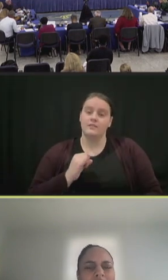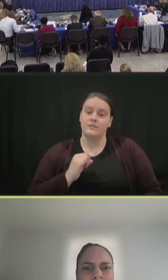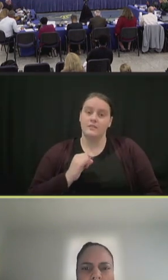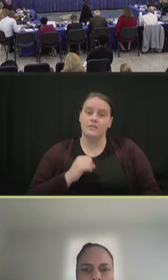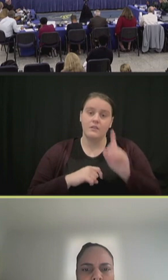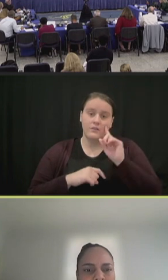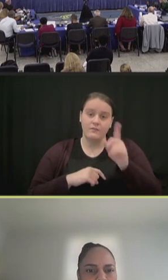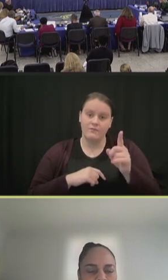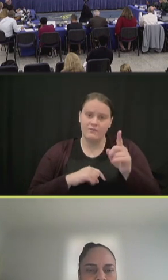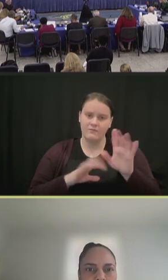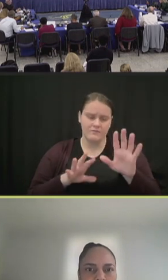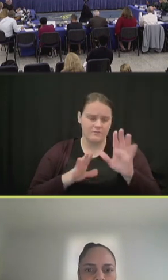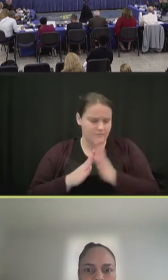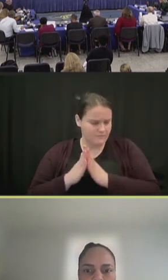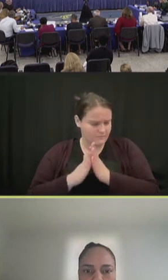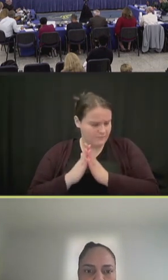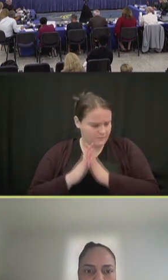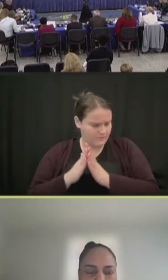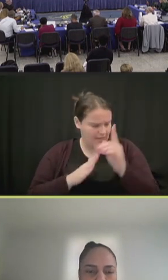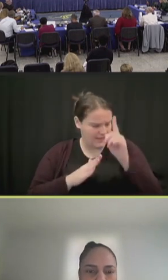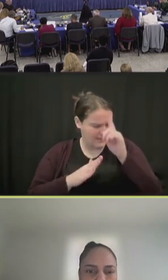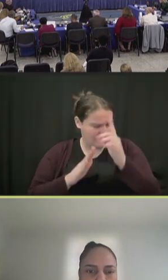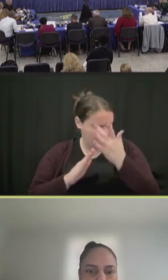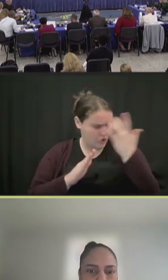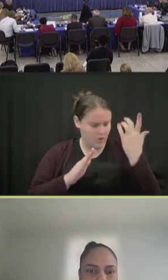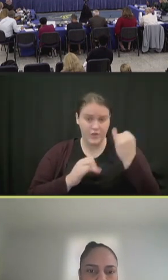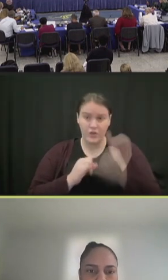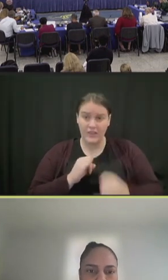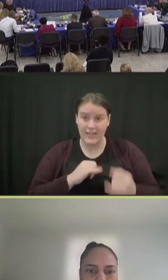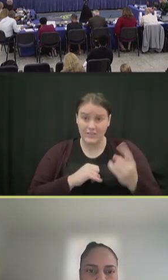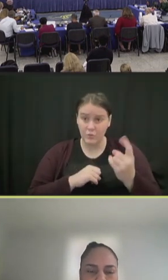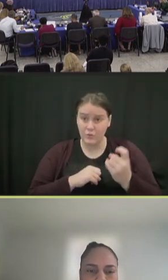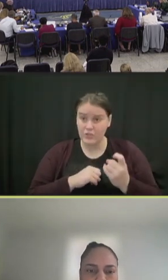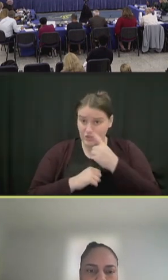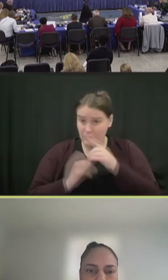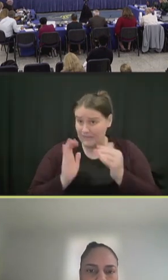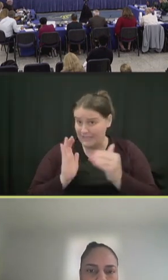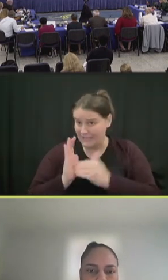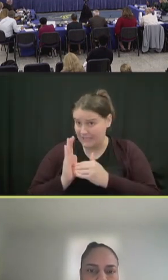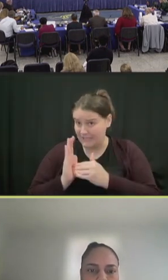I think I forgot your last question, your final question.